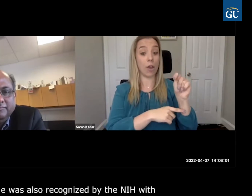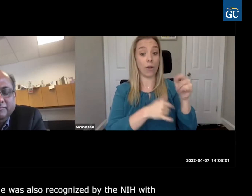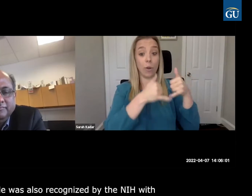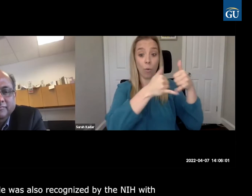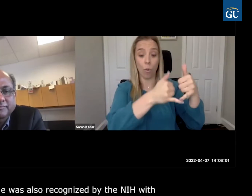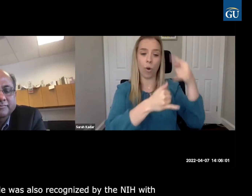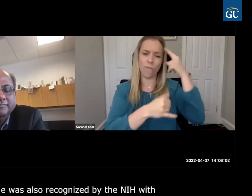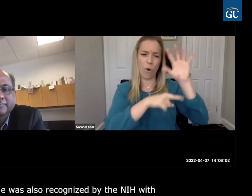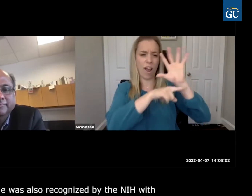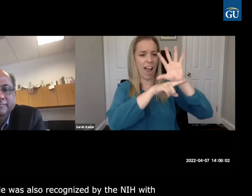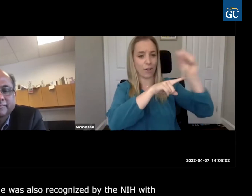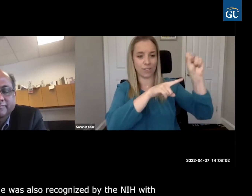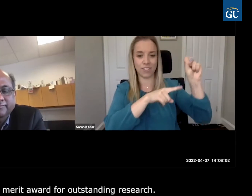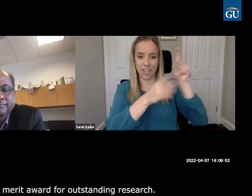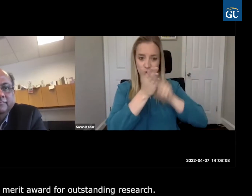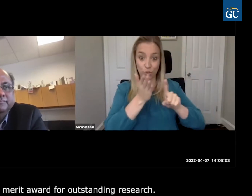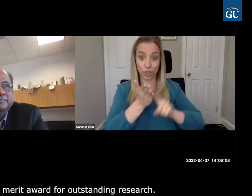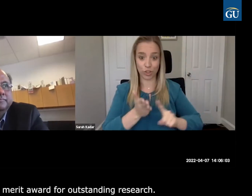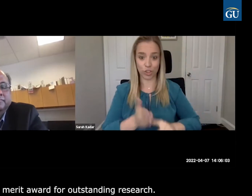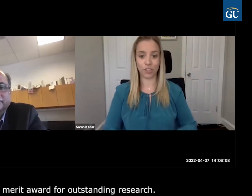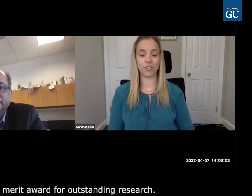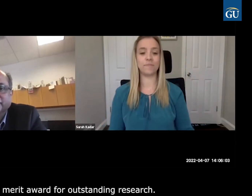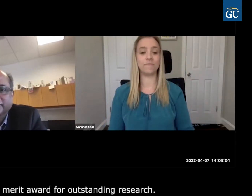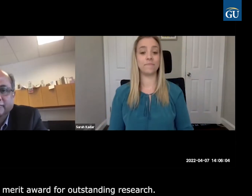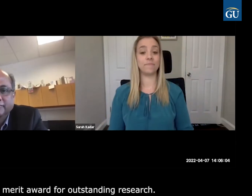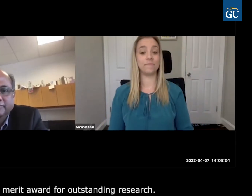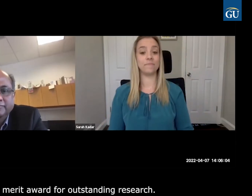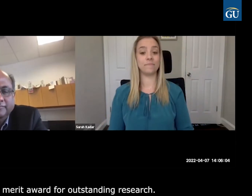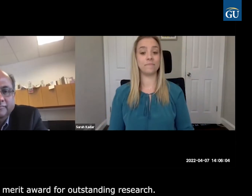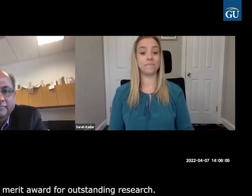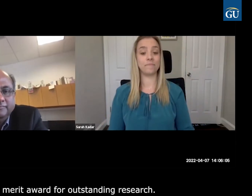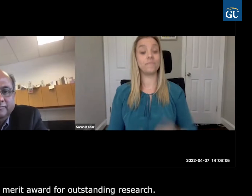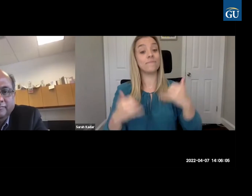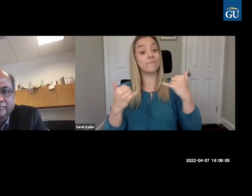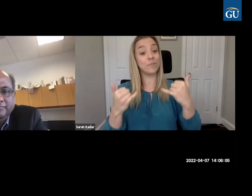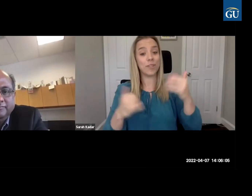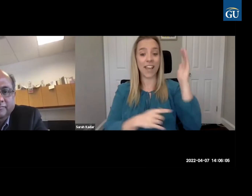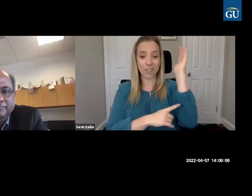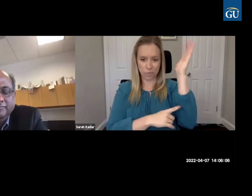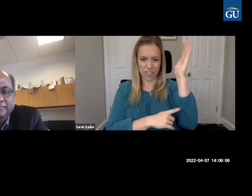by the nih with a merit award for